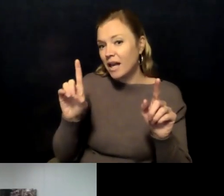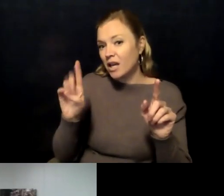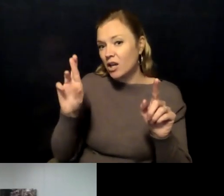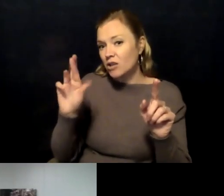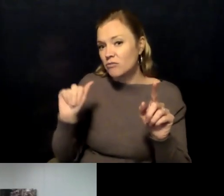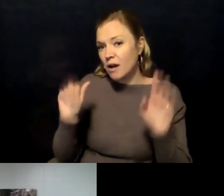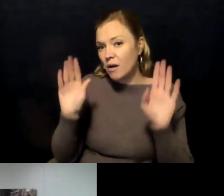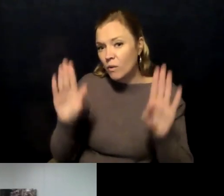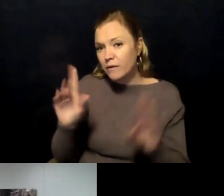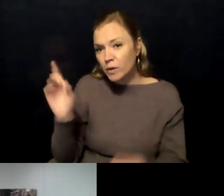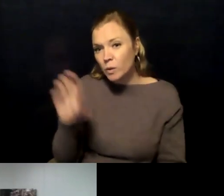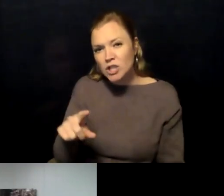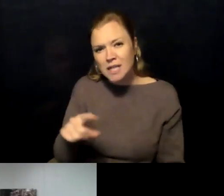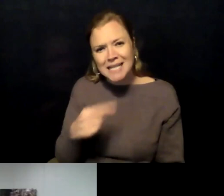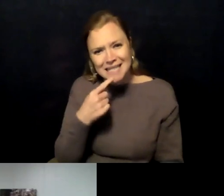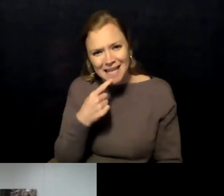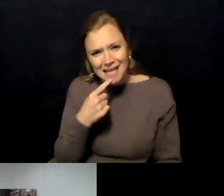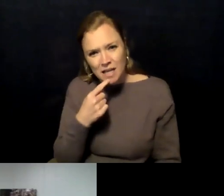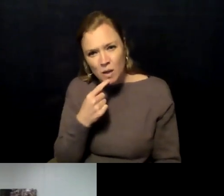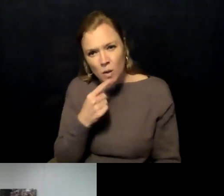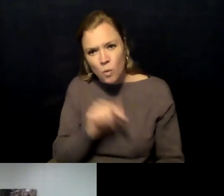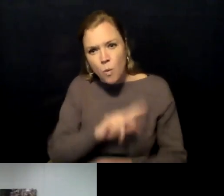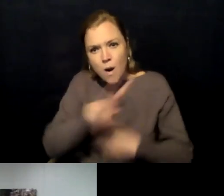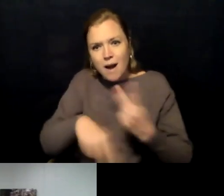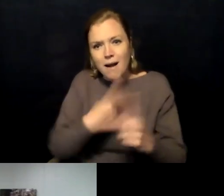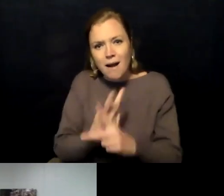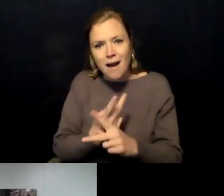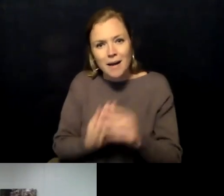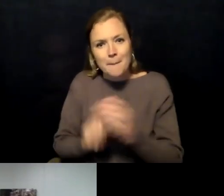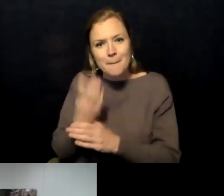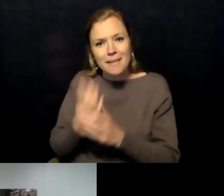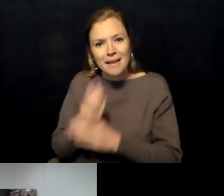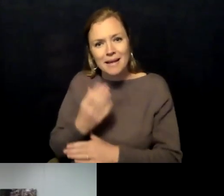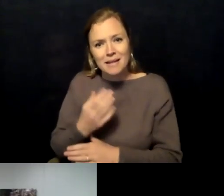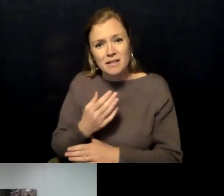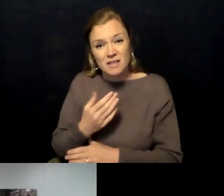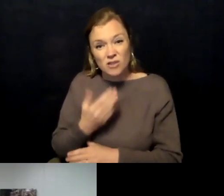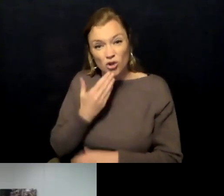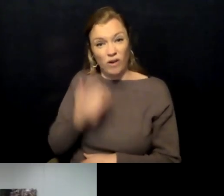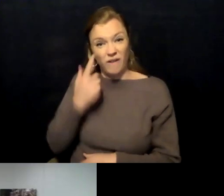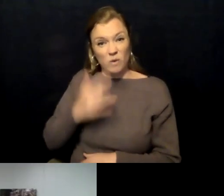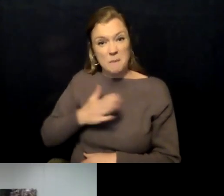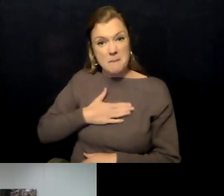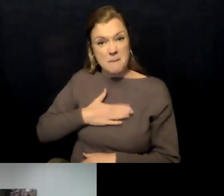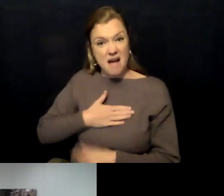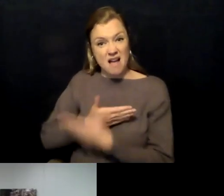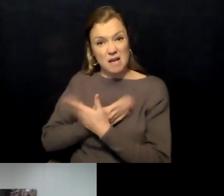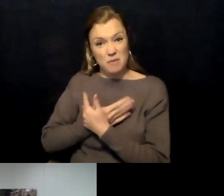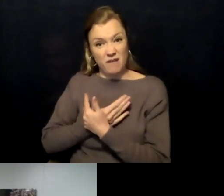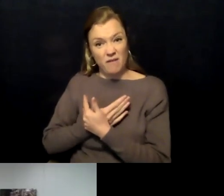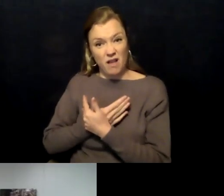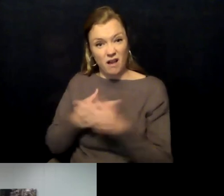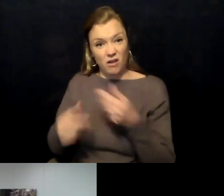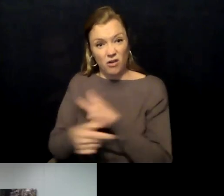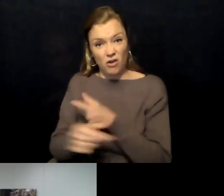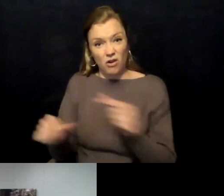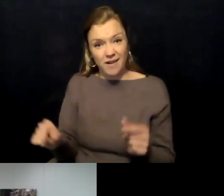kind of plants would be best for her own butterfly garden, which we love to hear!